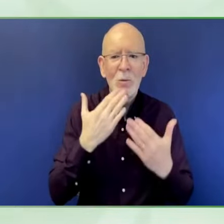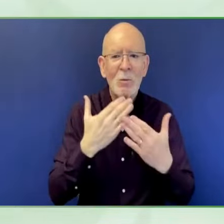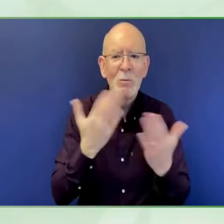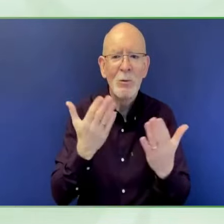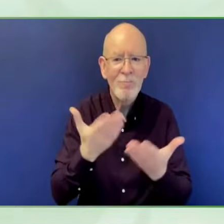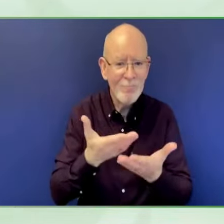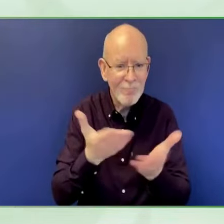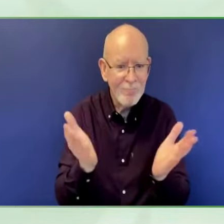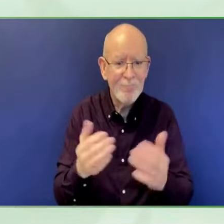Long straight hair.